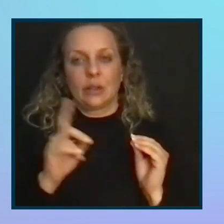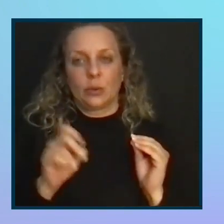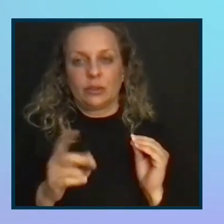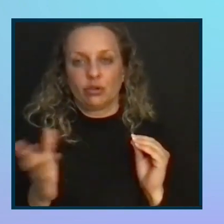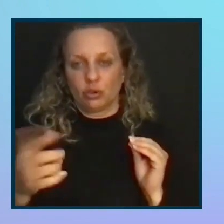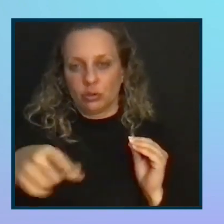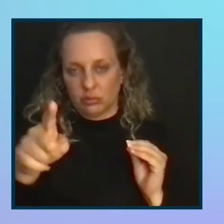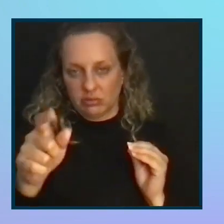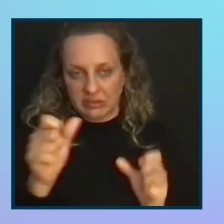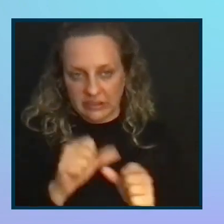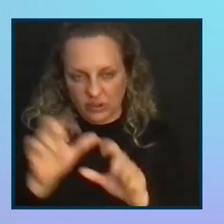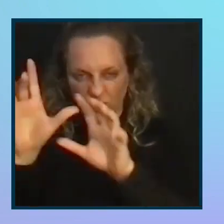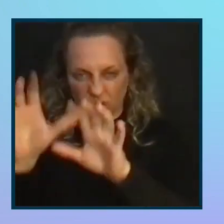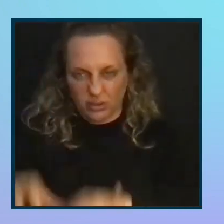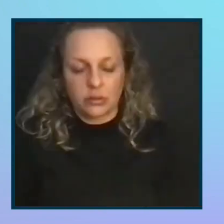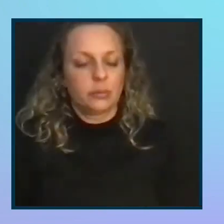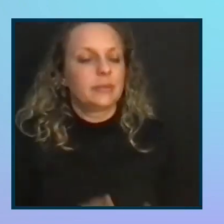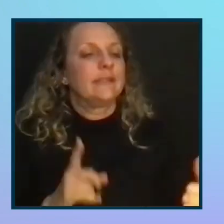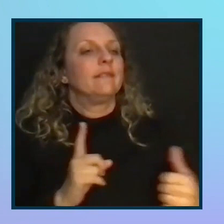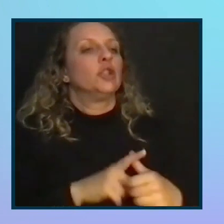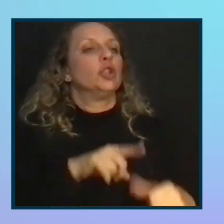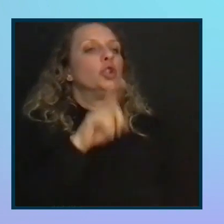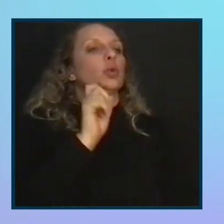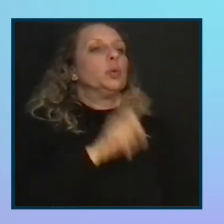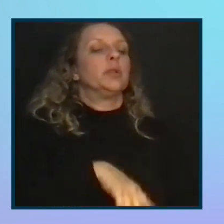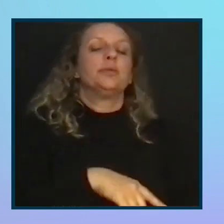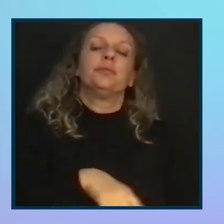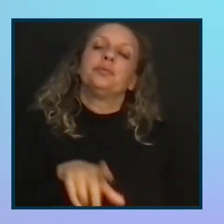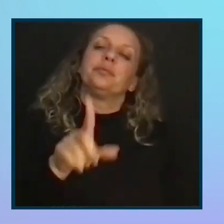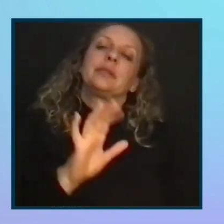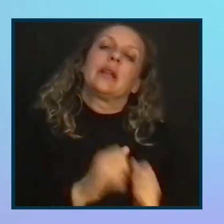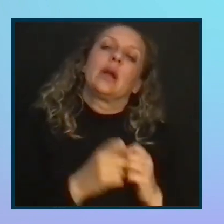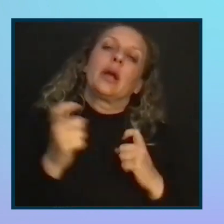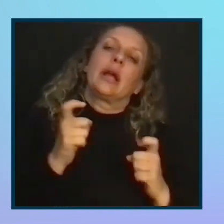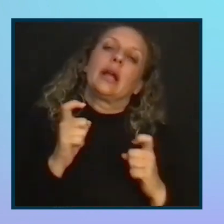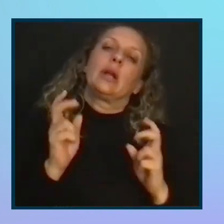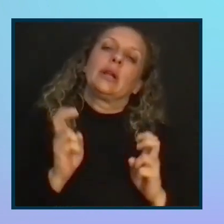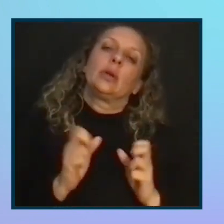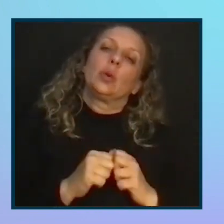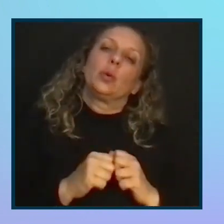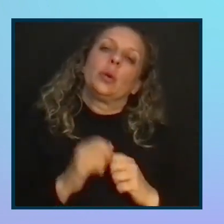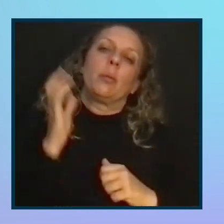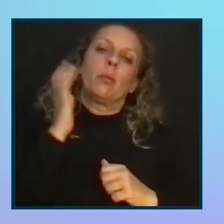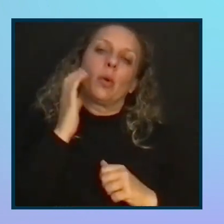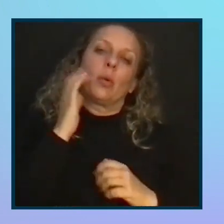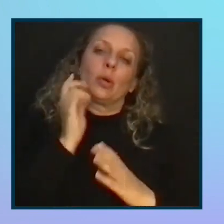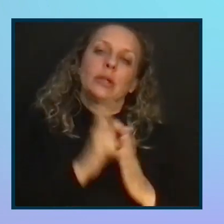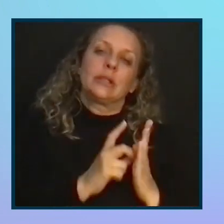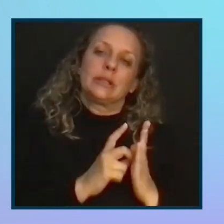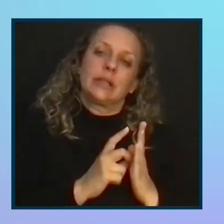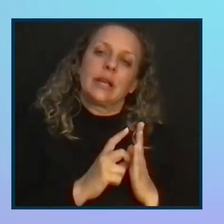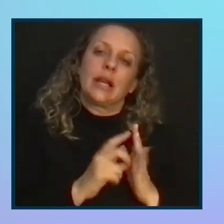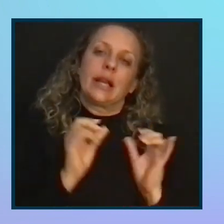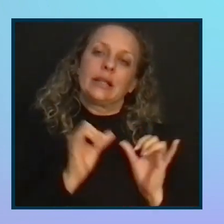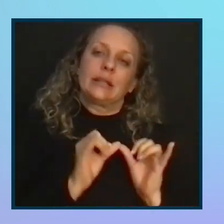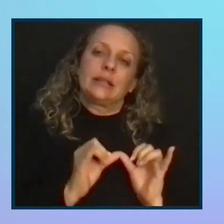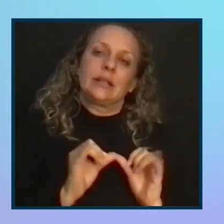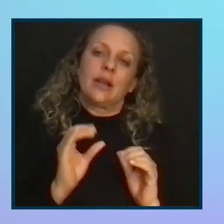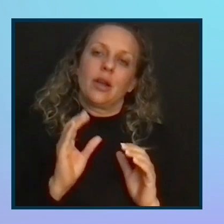So first up, how do you handle issues when mobile design specs or standards on iOS or Android